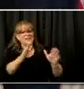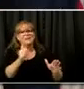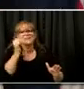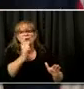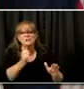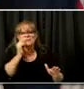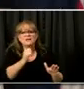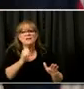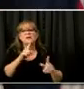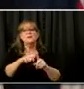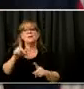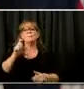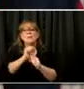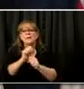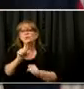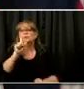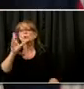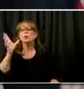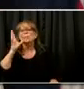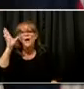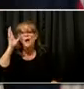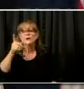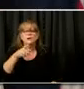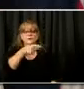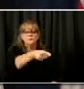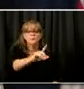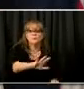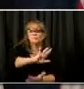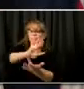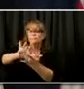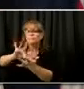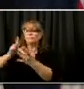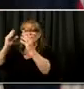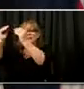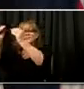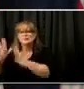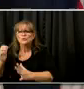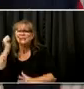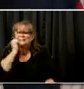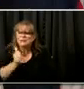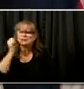school professionals even if they're doing so remotely those connections are so important to